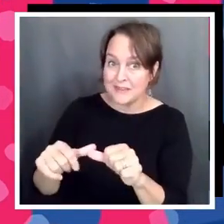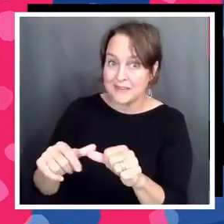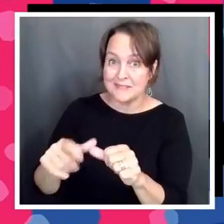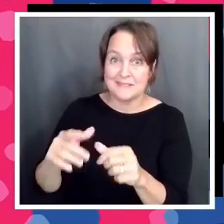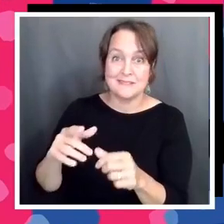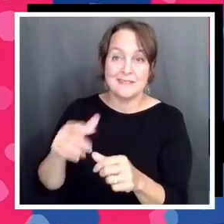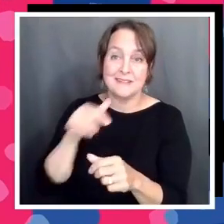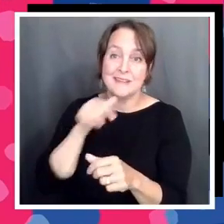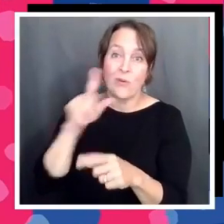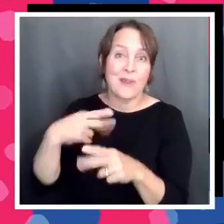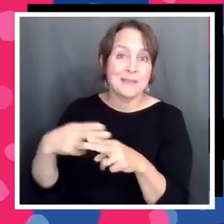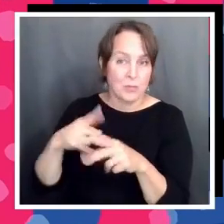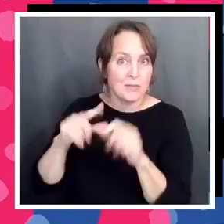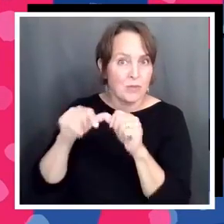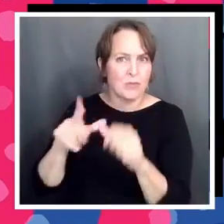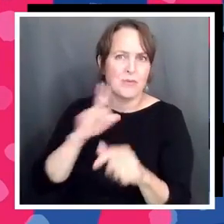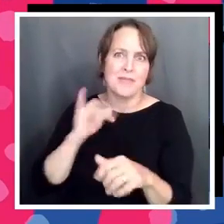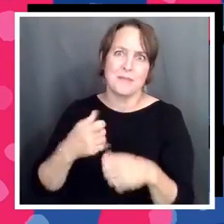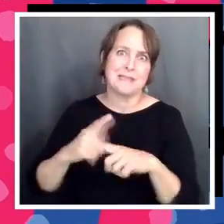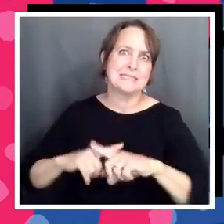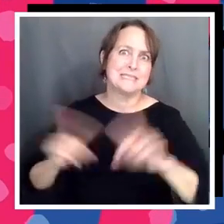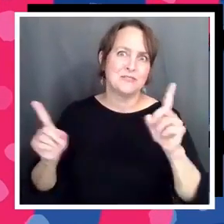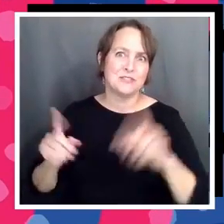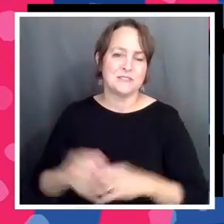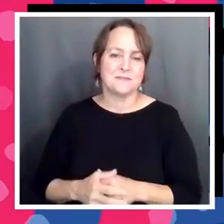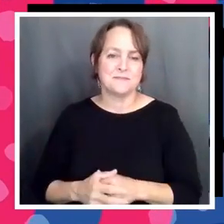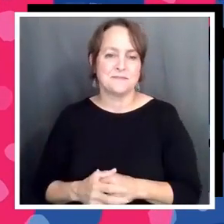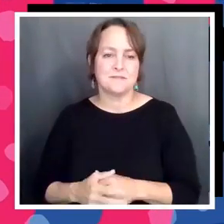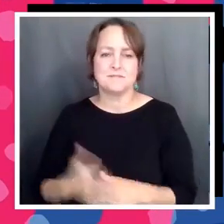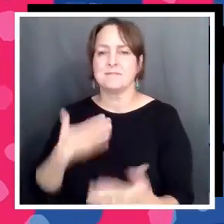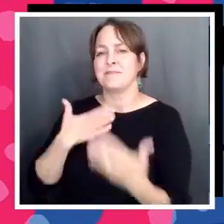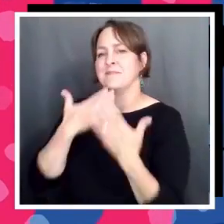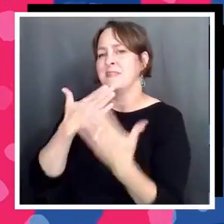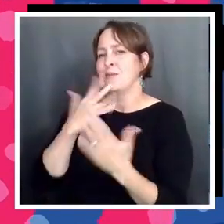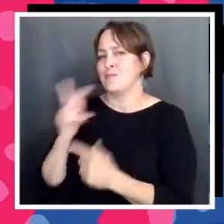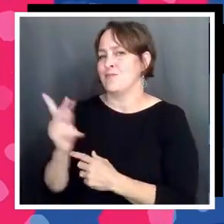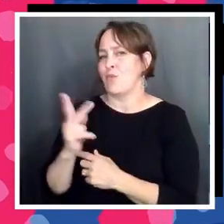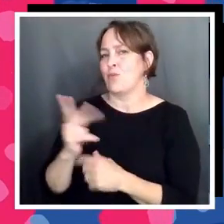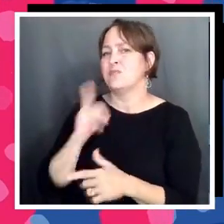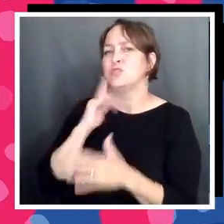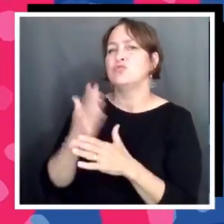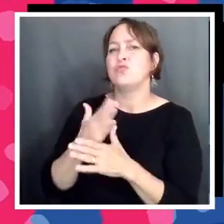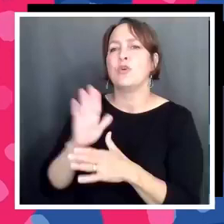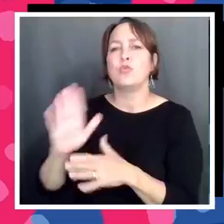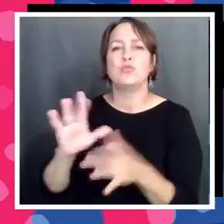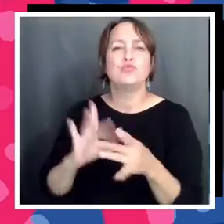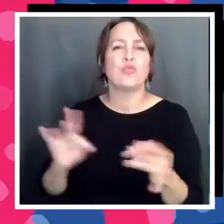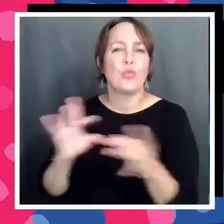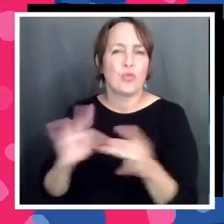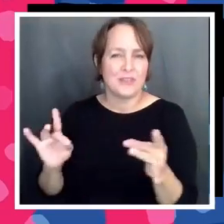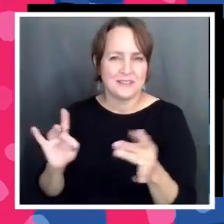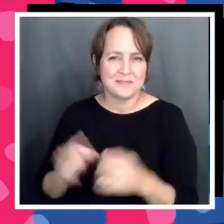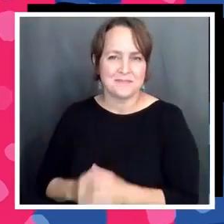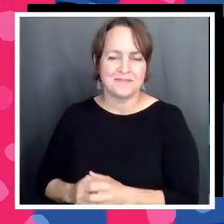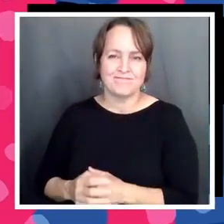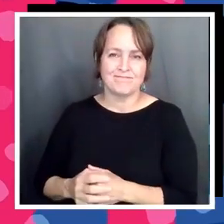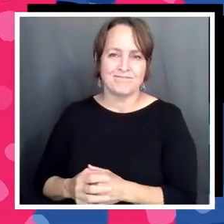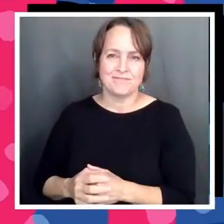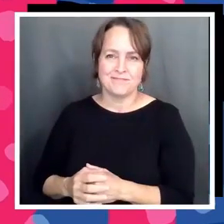THIS WILL HELP OUR FAMILY SO MUCH AND WE ARE SO THANKFUL FOR IT. IMAGINE IF THIS WERE